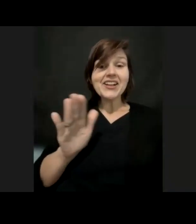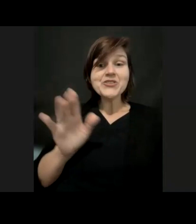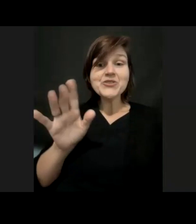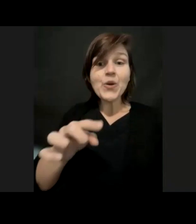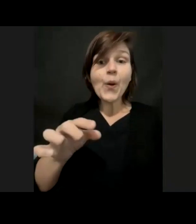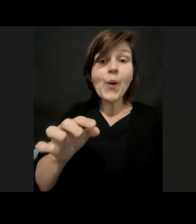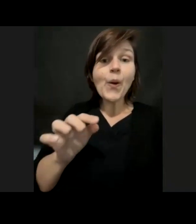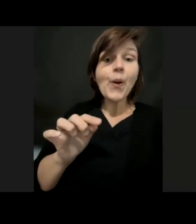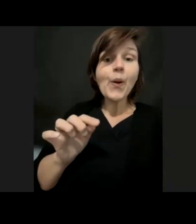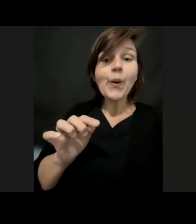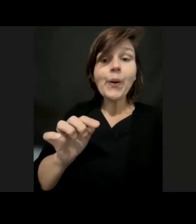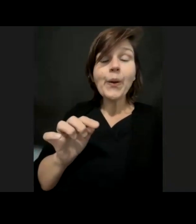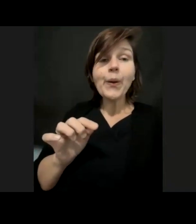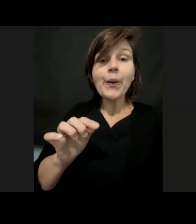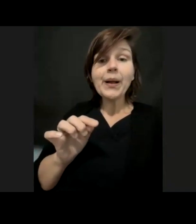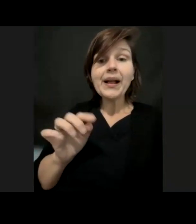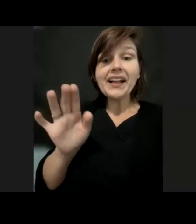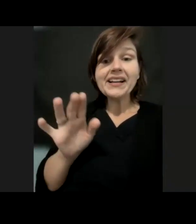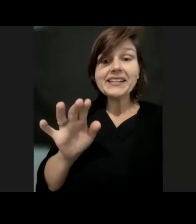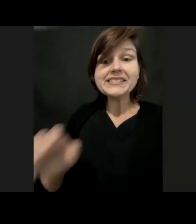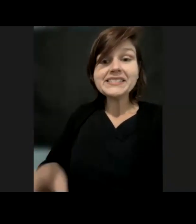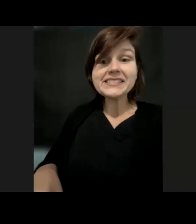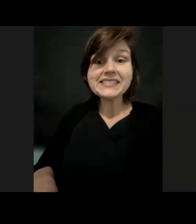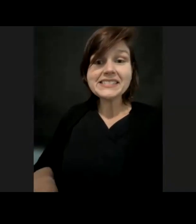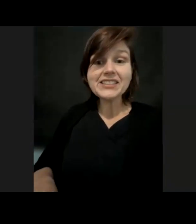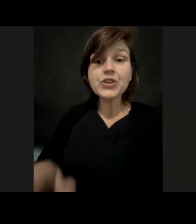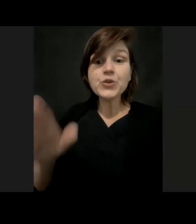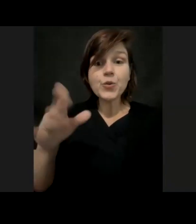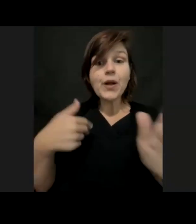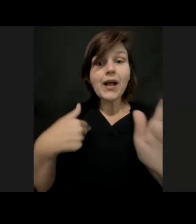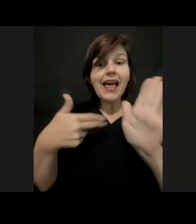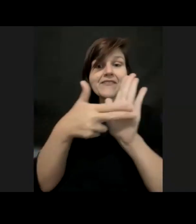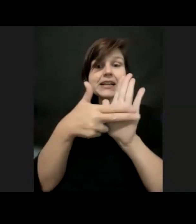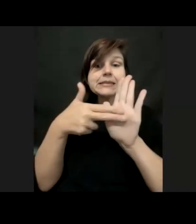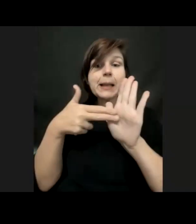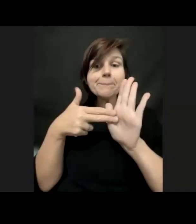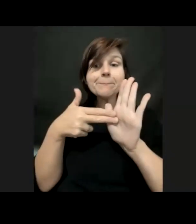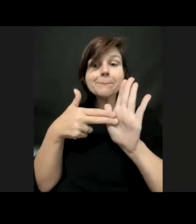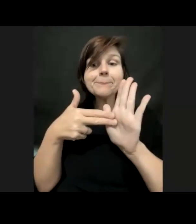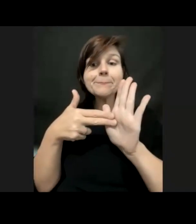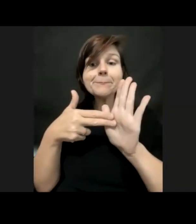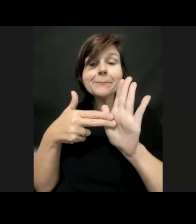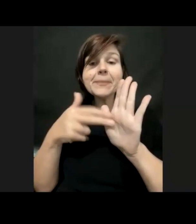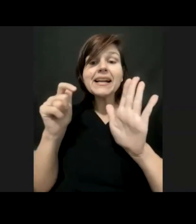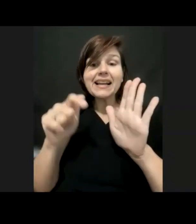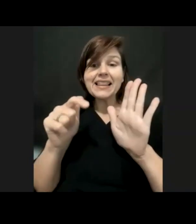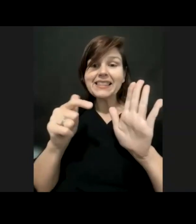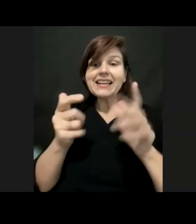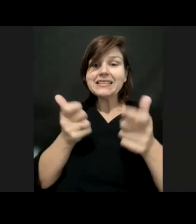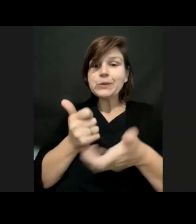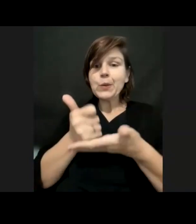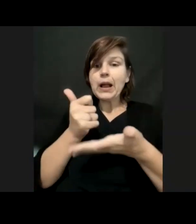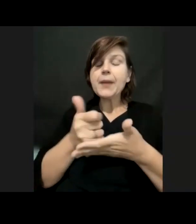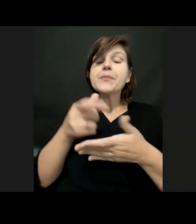I've put double-sided tape on the back. This was just really for me, for quickness. You could Sellotape it on, though.